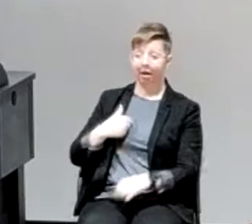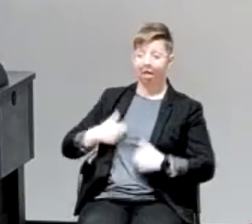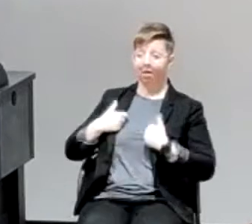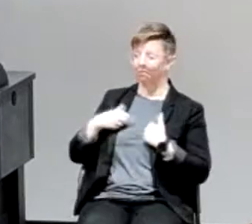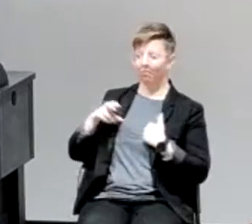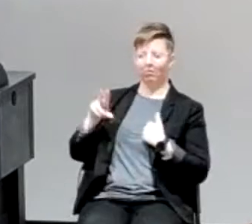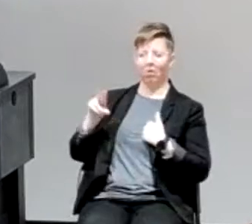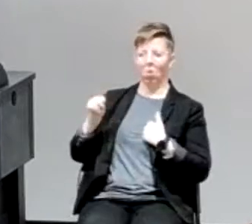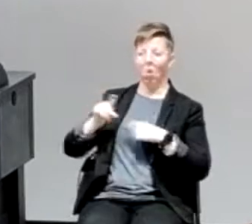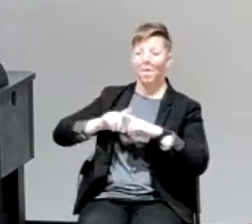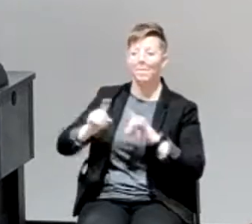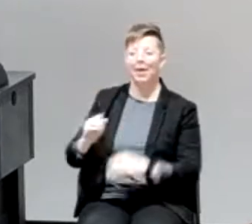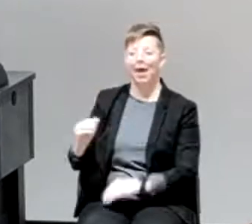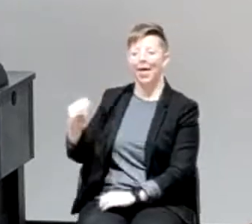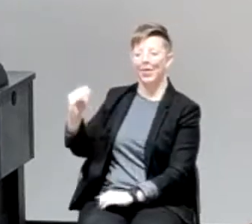into the bricks of our nation's foundation.